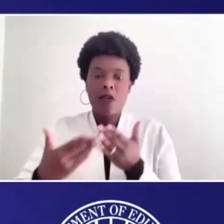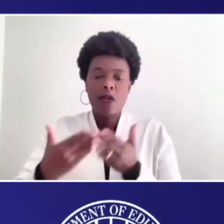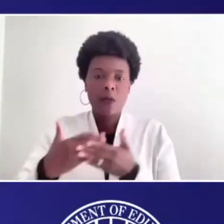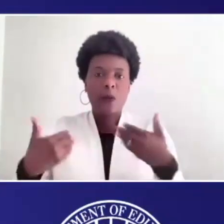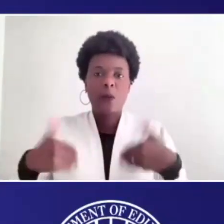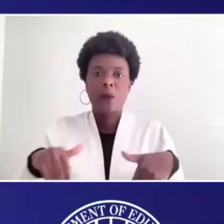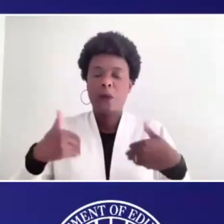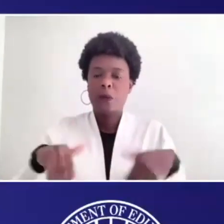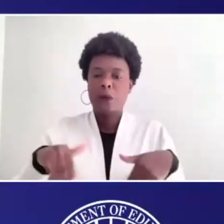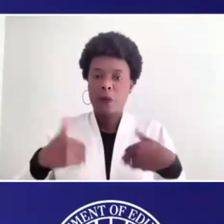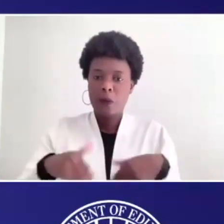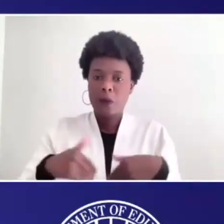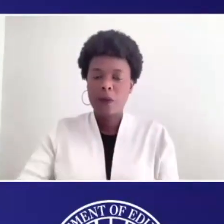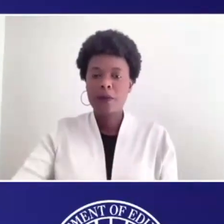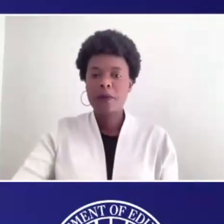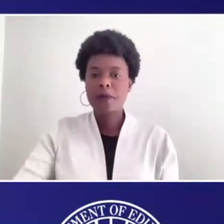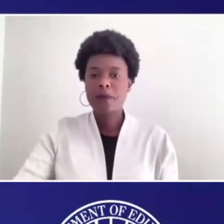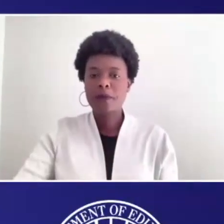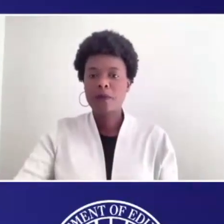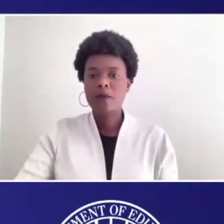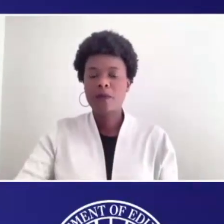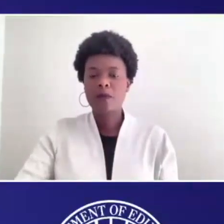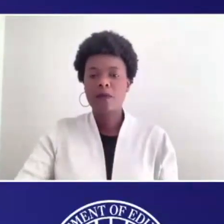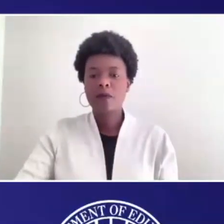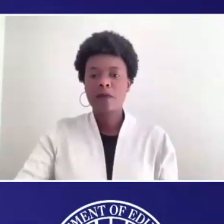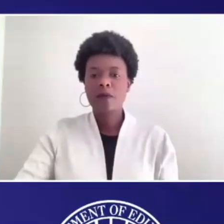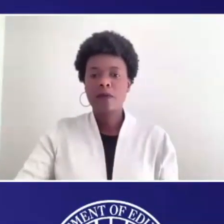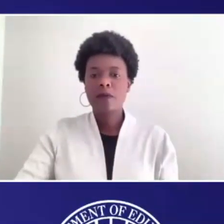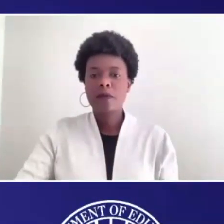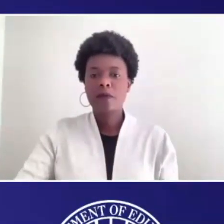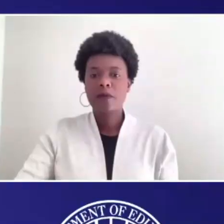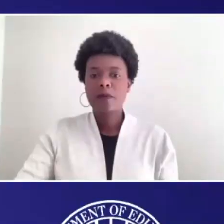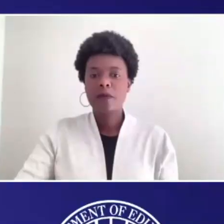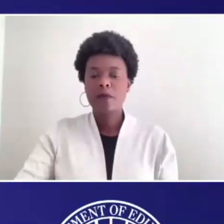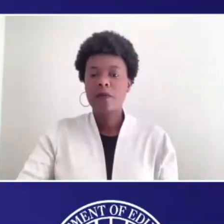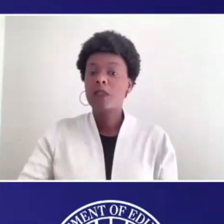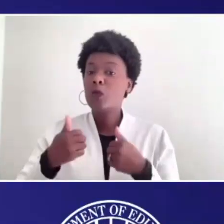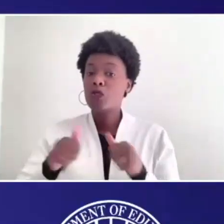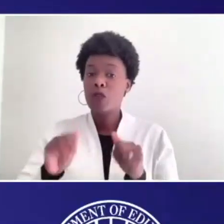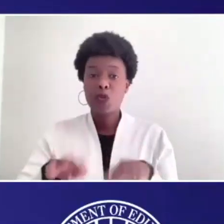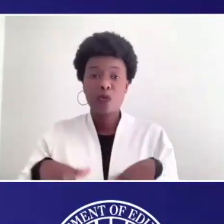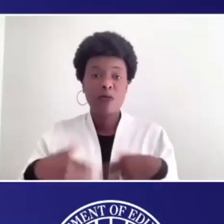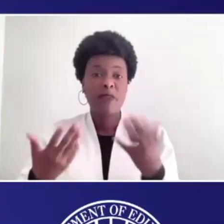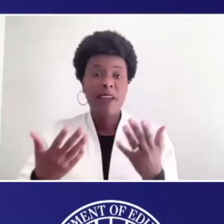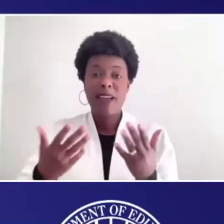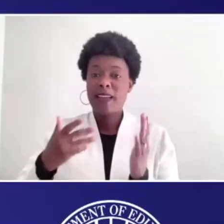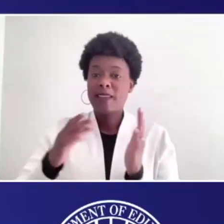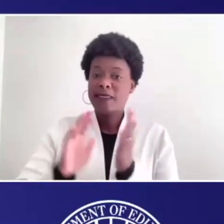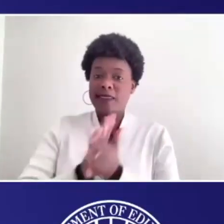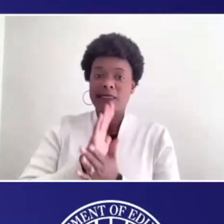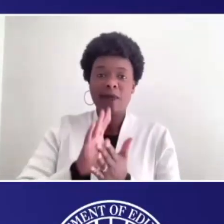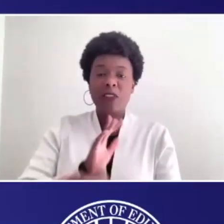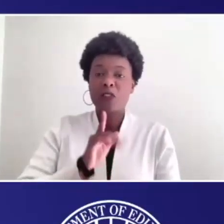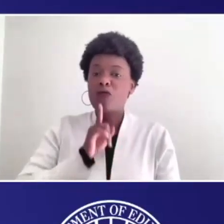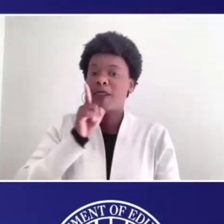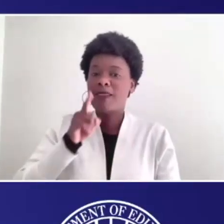trying to bring to you, almost in real time, almost not quite making it, but close to real time.